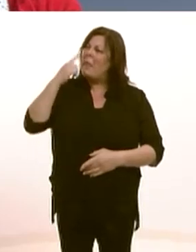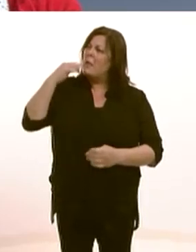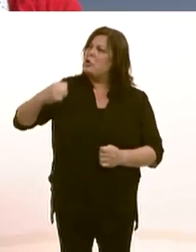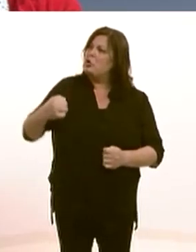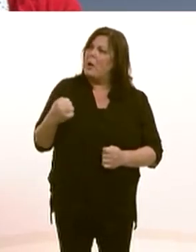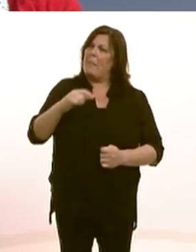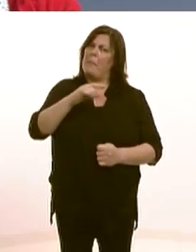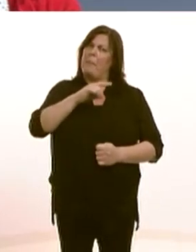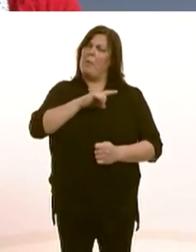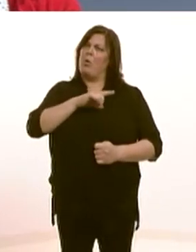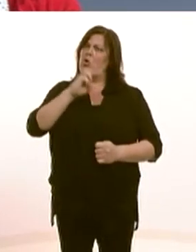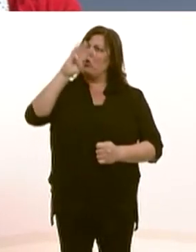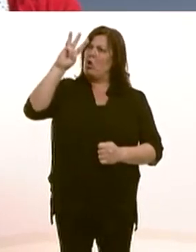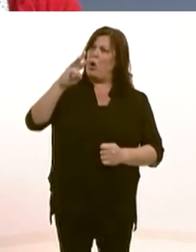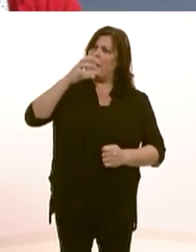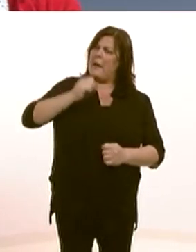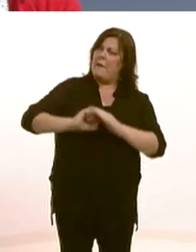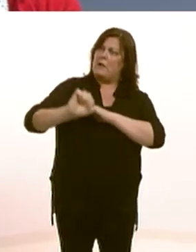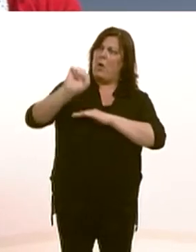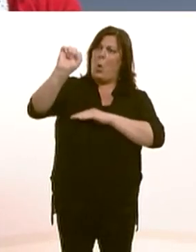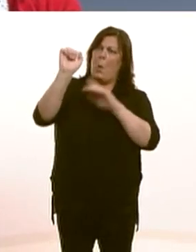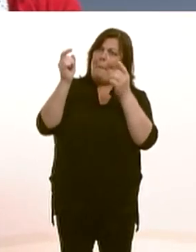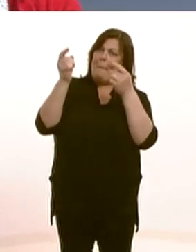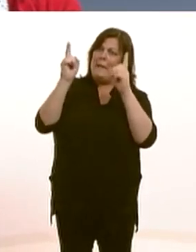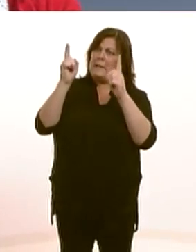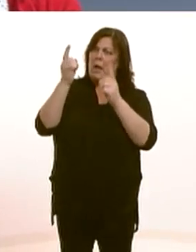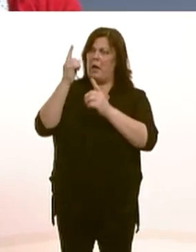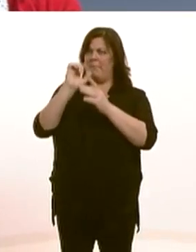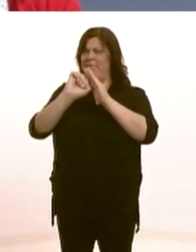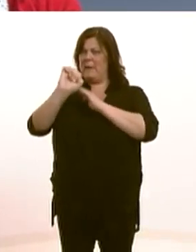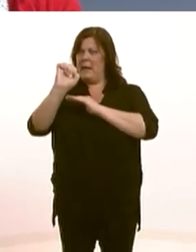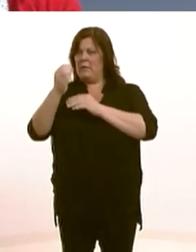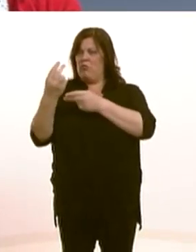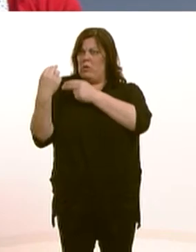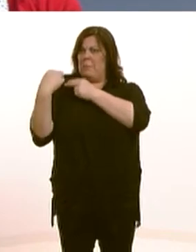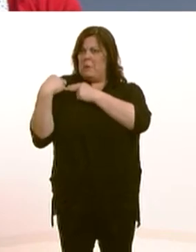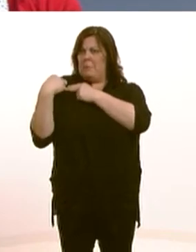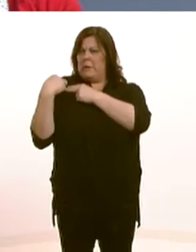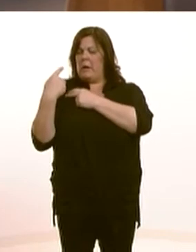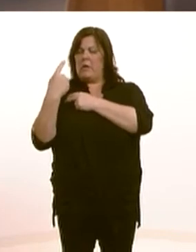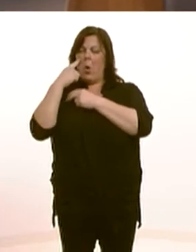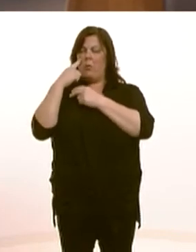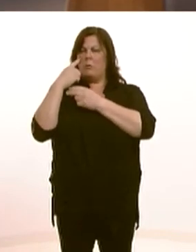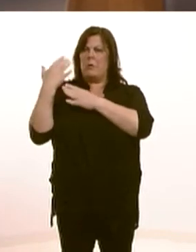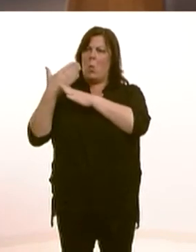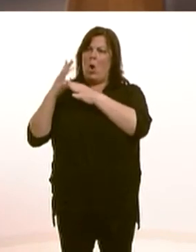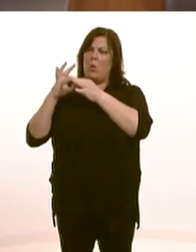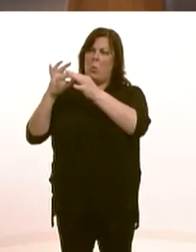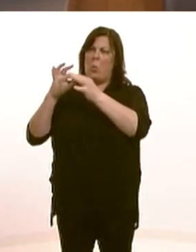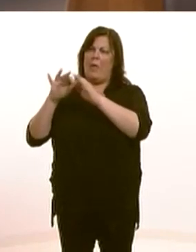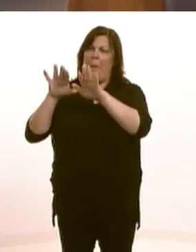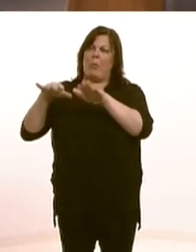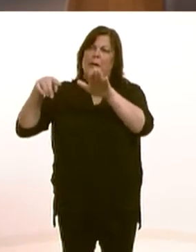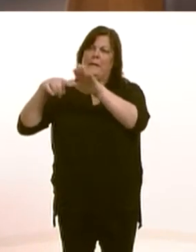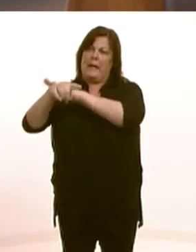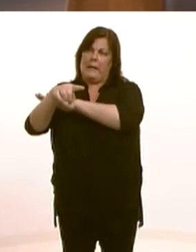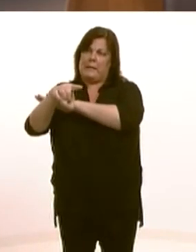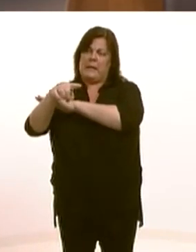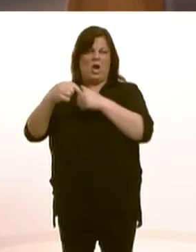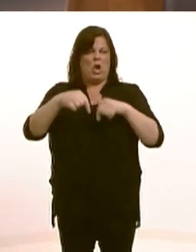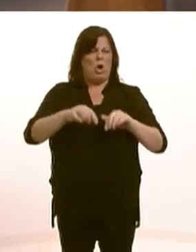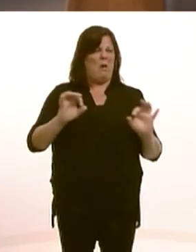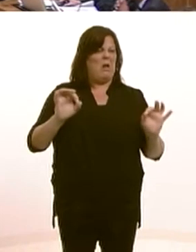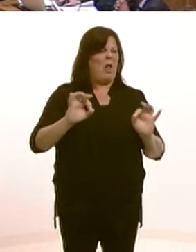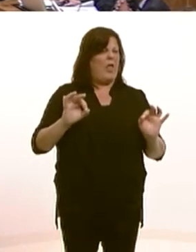will not have a Minister dedicated solely to looking at Brexit and nothing else.